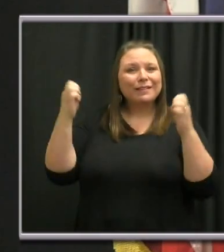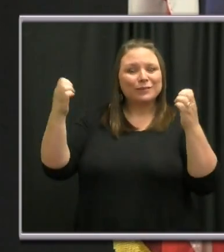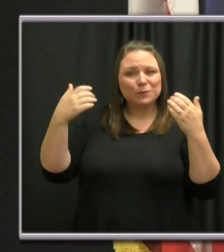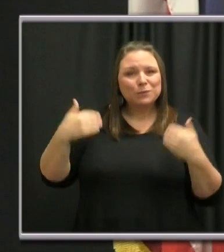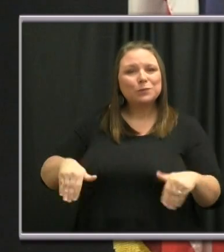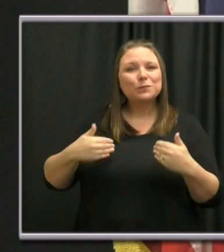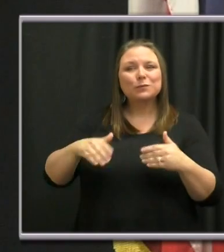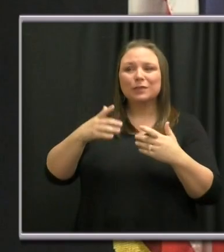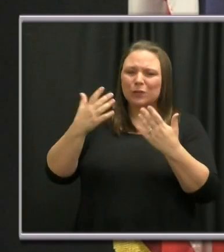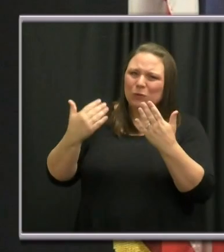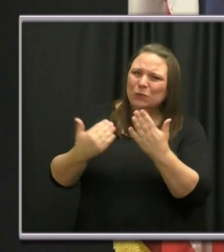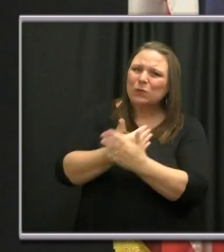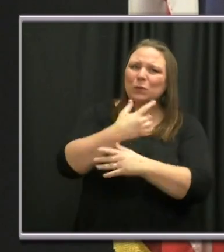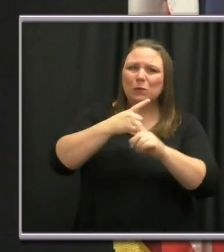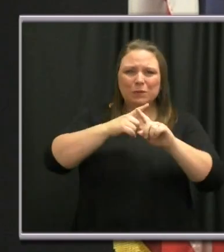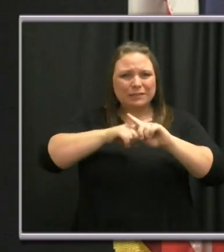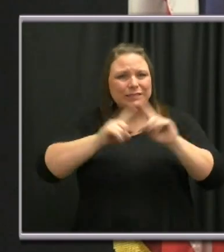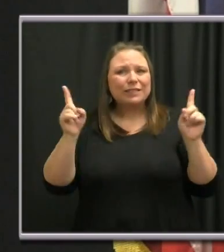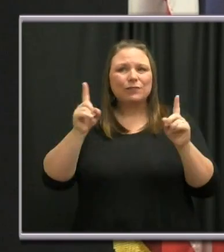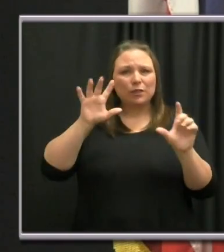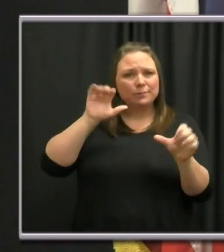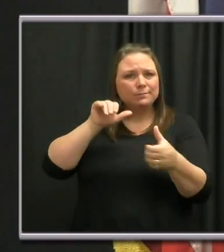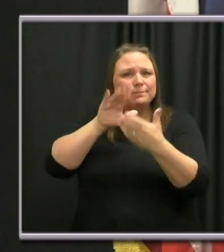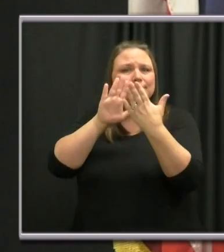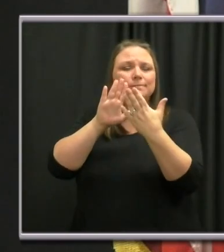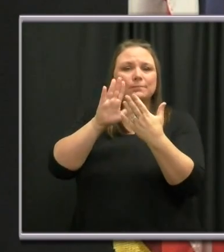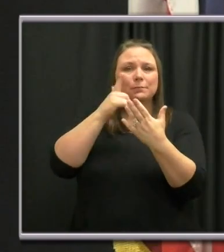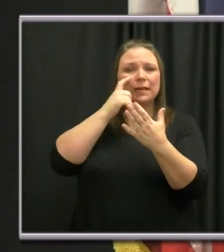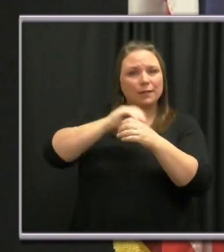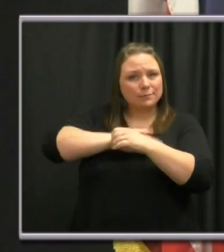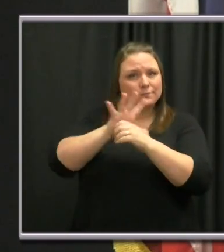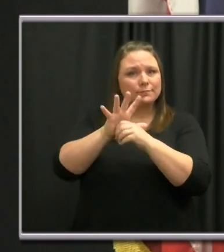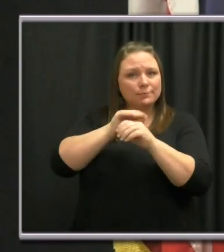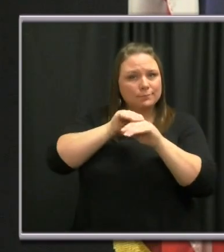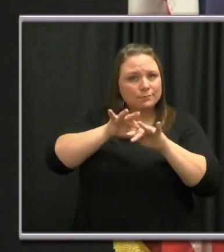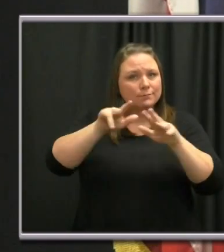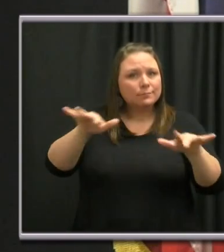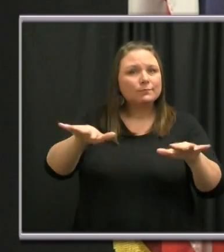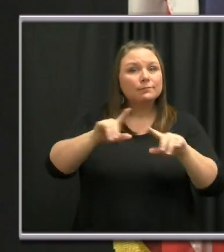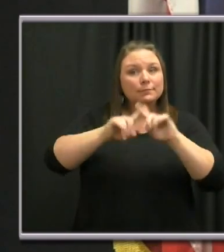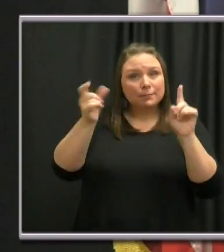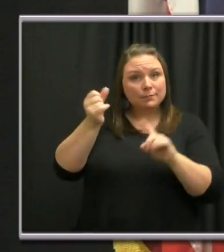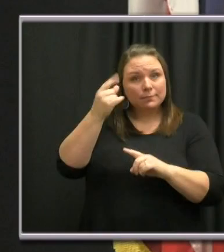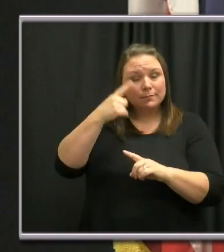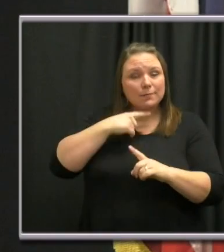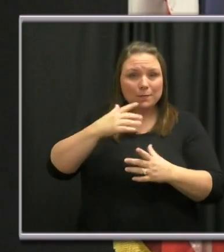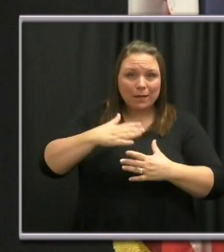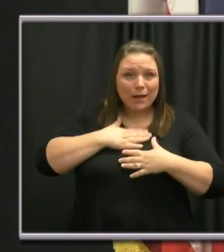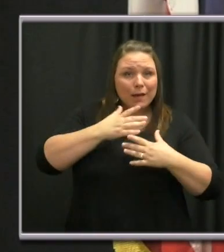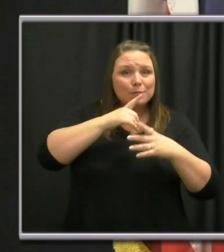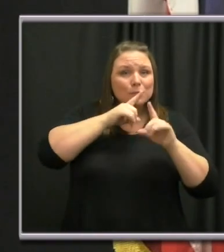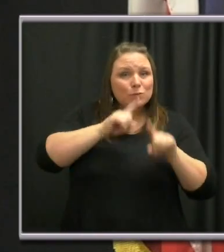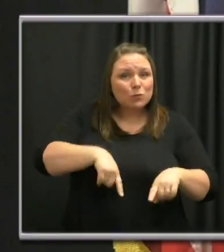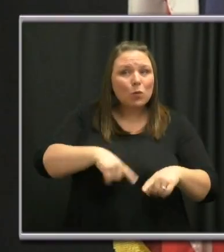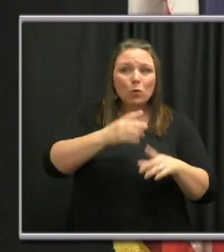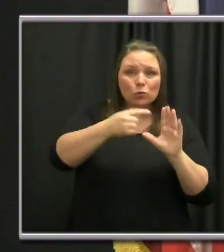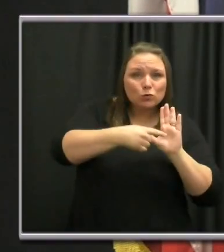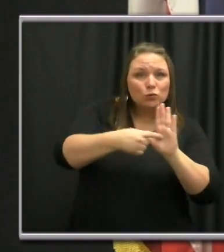OUR COMMUNITY MUST CELEBRATE THIS EASTER WEEKEND IN A NEW AND UNFAMILIAR WAY BECAUSE OF